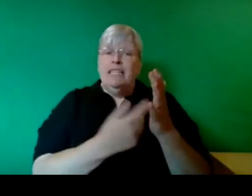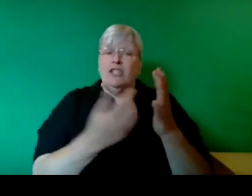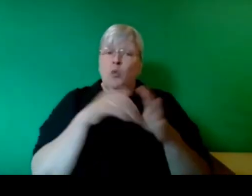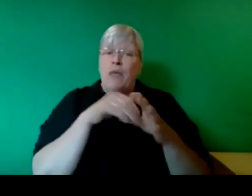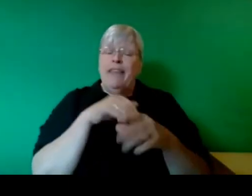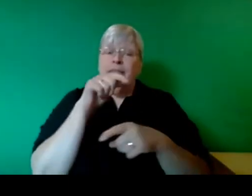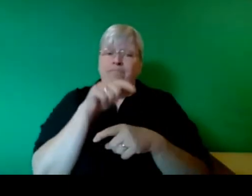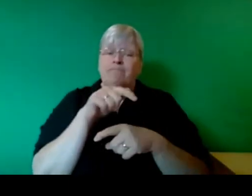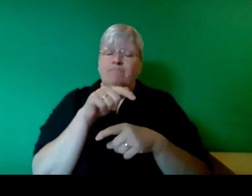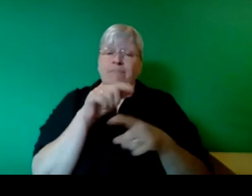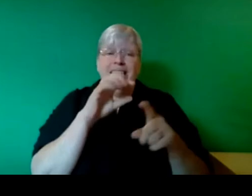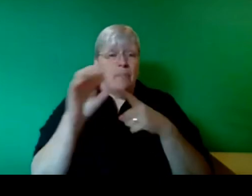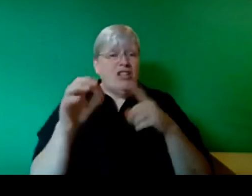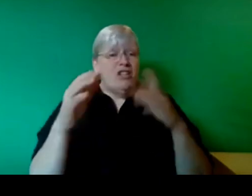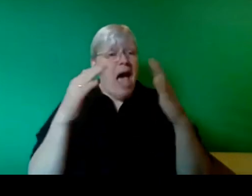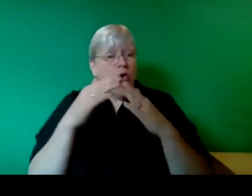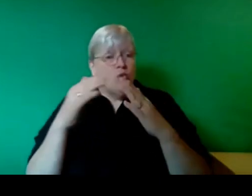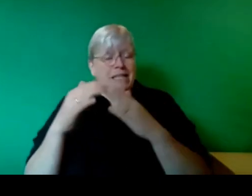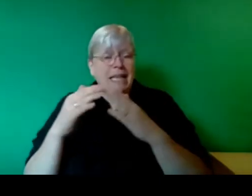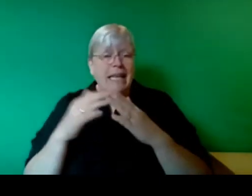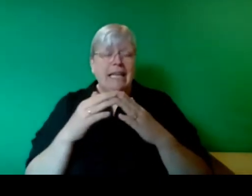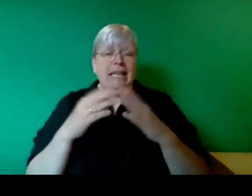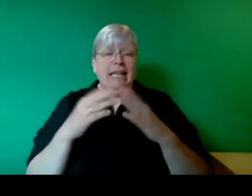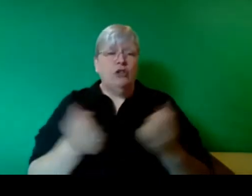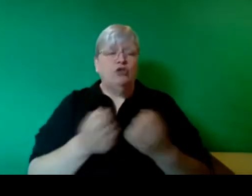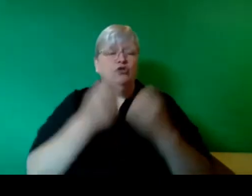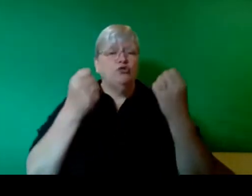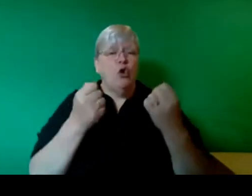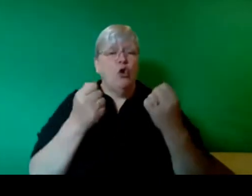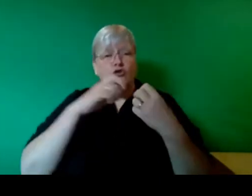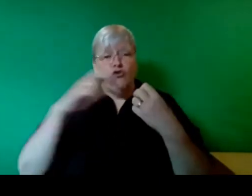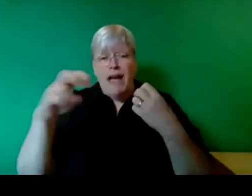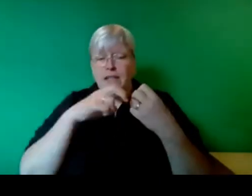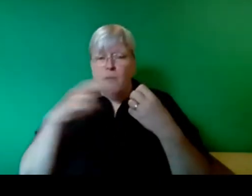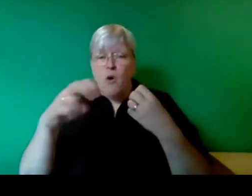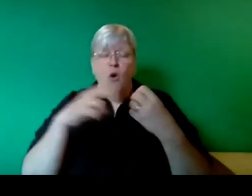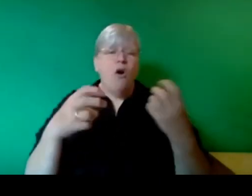housing and some strong ones on transport and I particularly like to flag certainly for colleagues